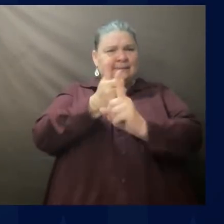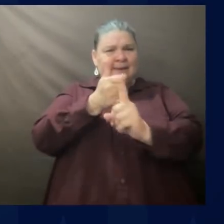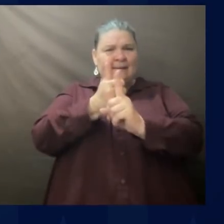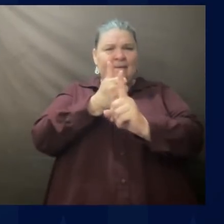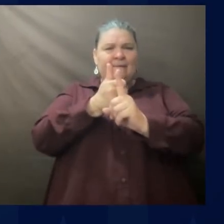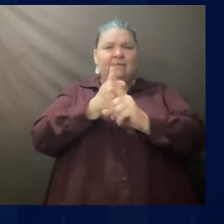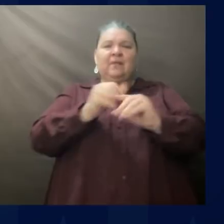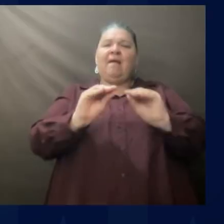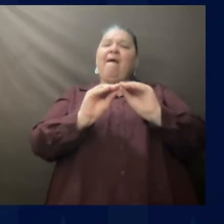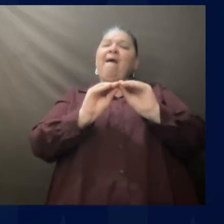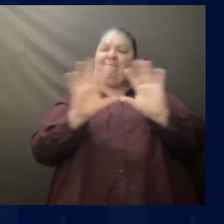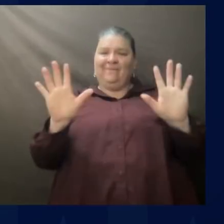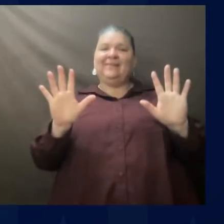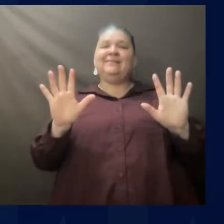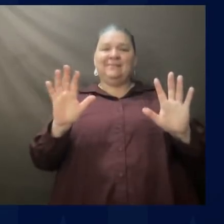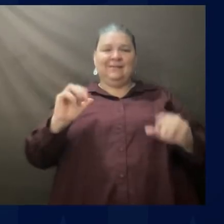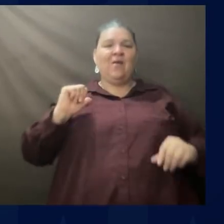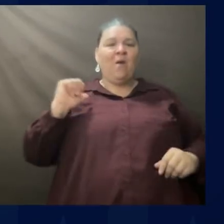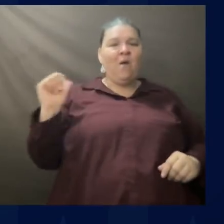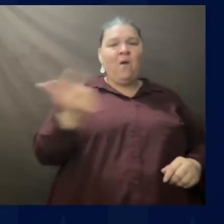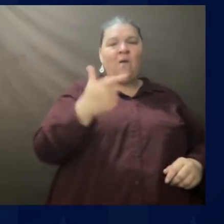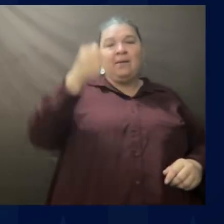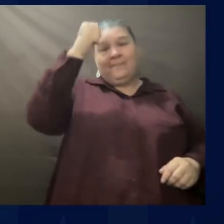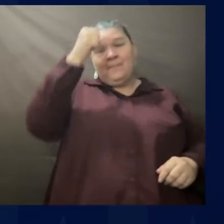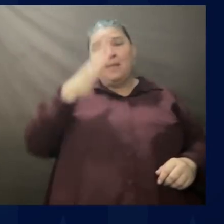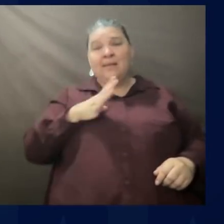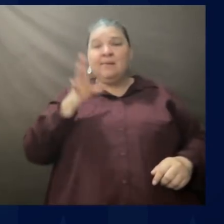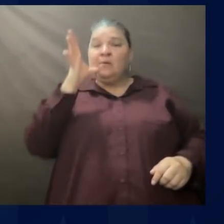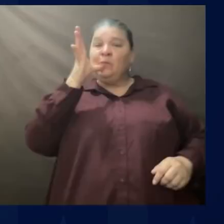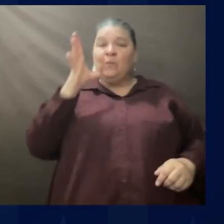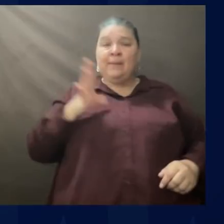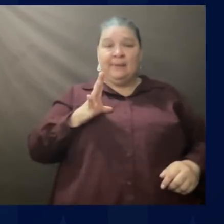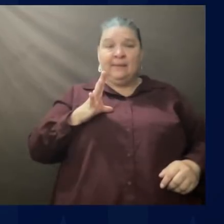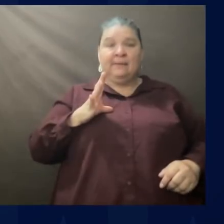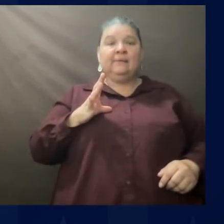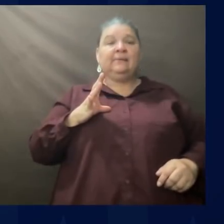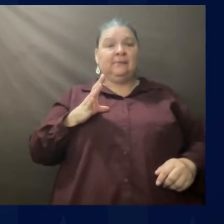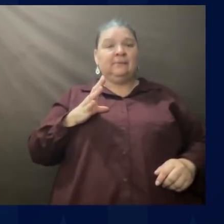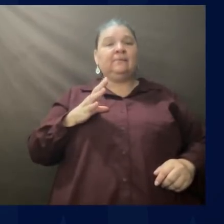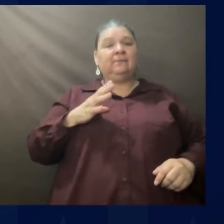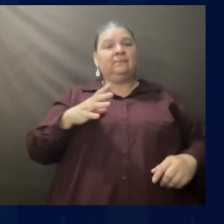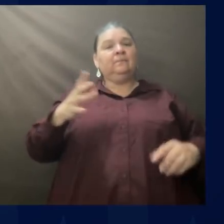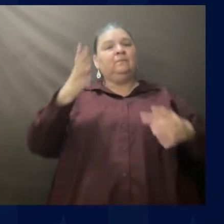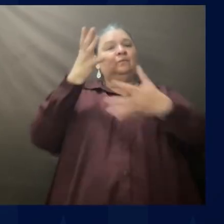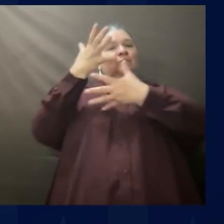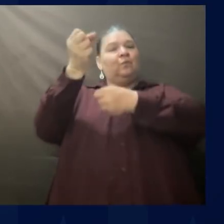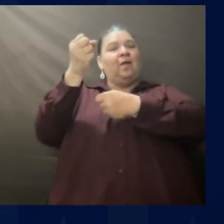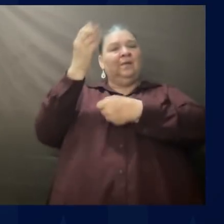and all women are endowed by their Creator with the inalienable rights of life, liberty